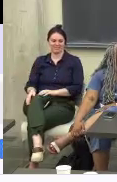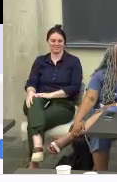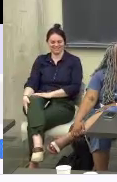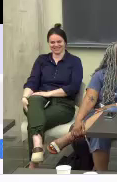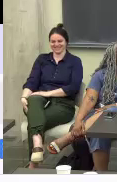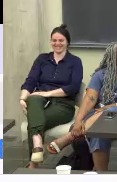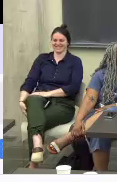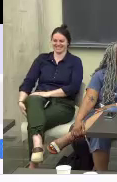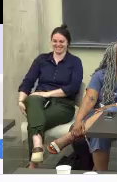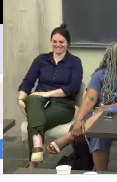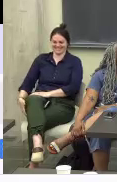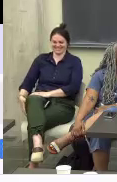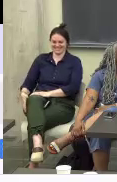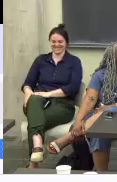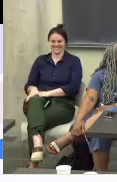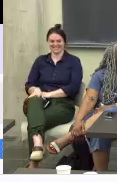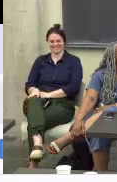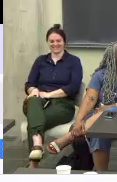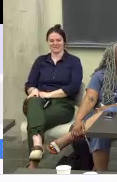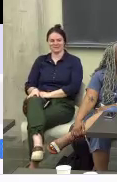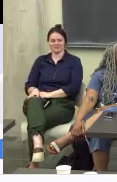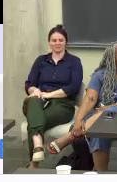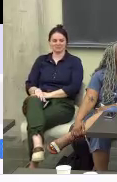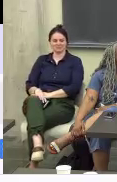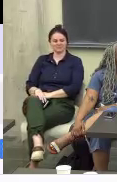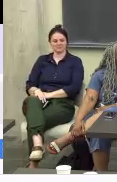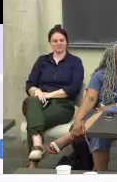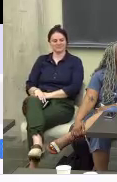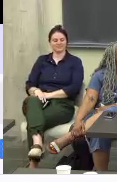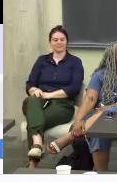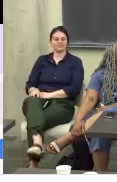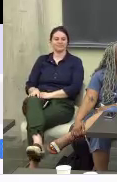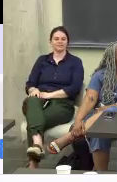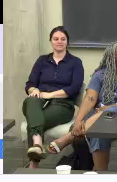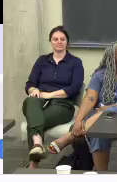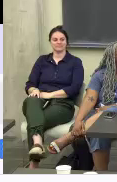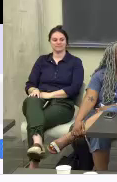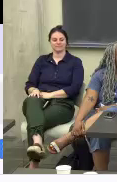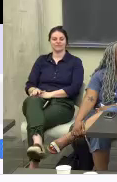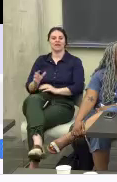to came together. A lot of them are really related Not surprisingly.